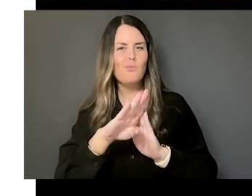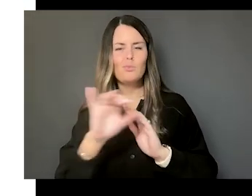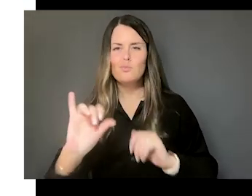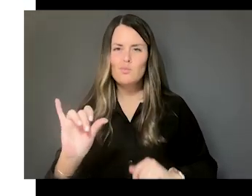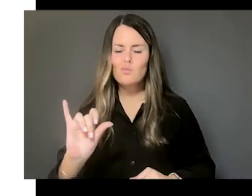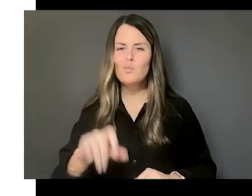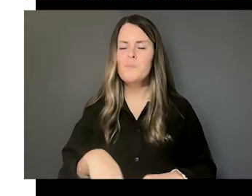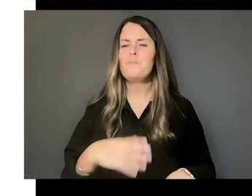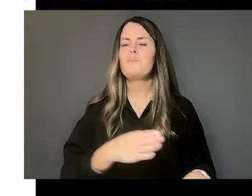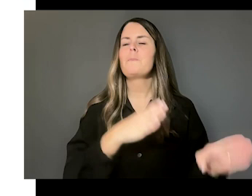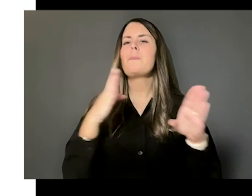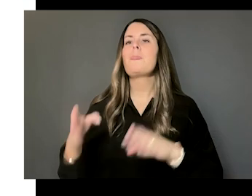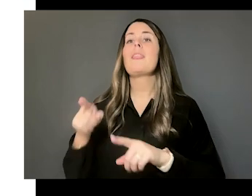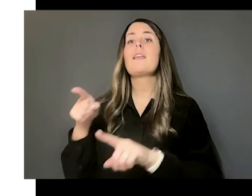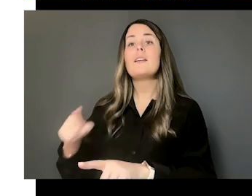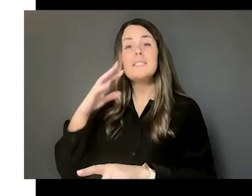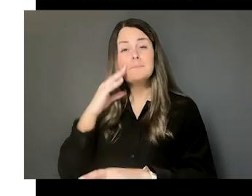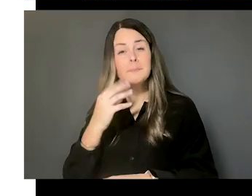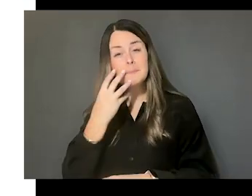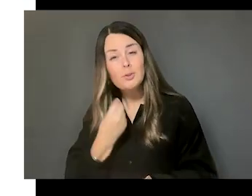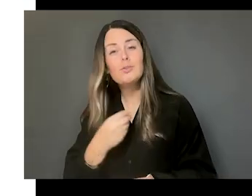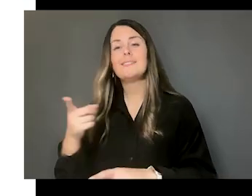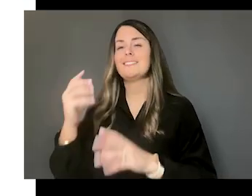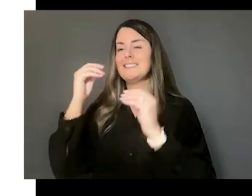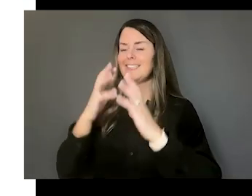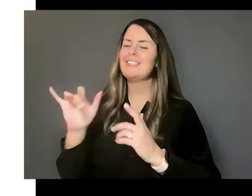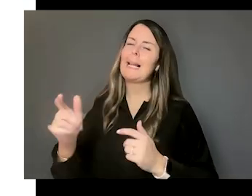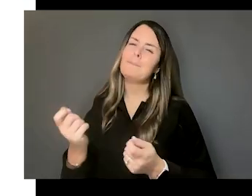Going to the veteran teacher, that was a little bit more challenging